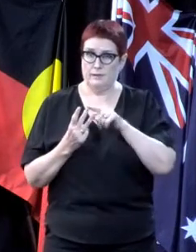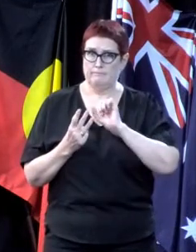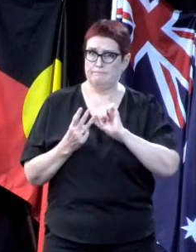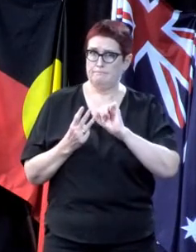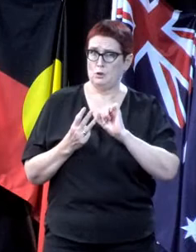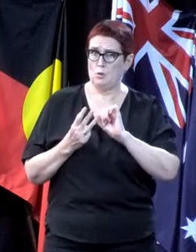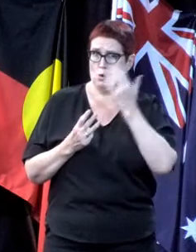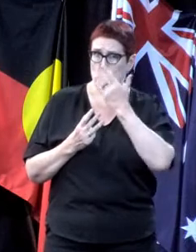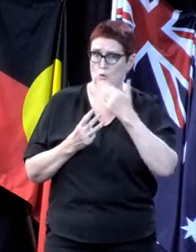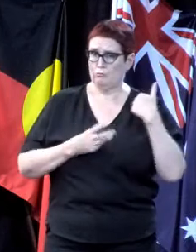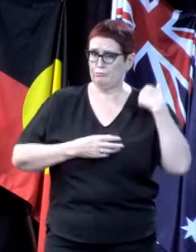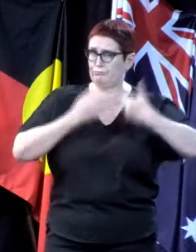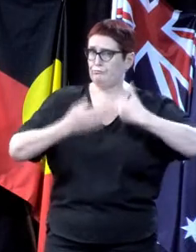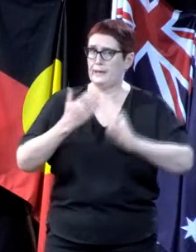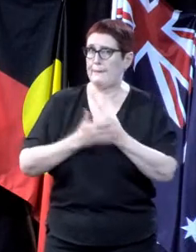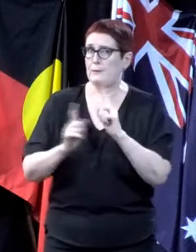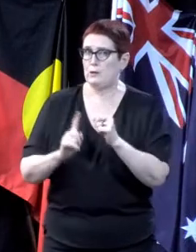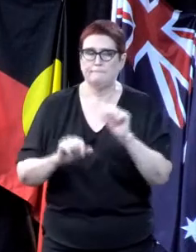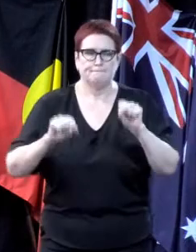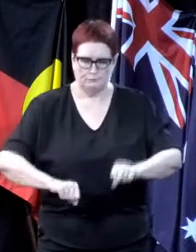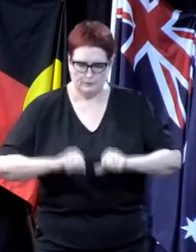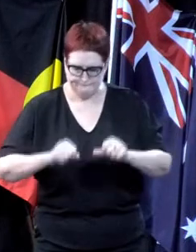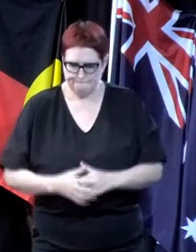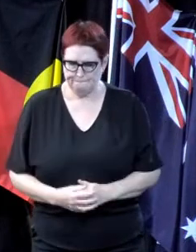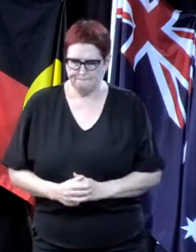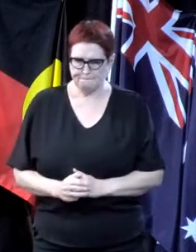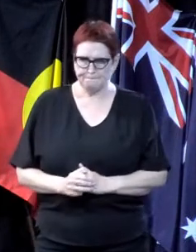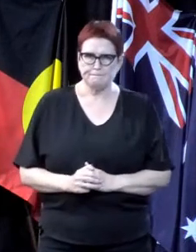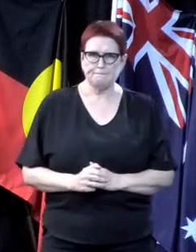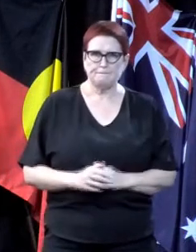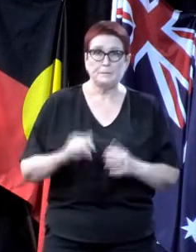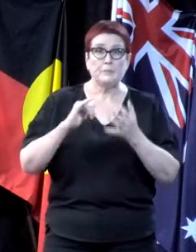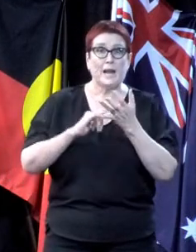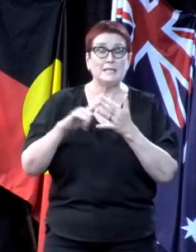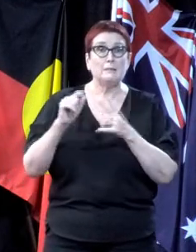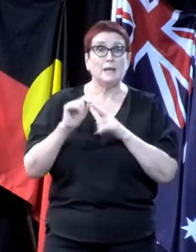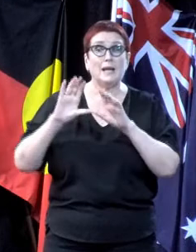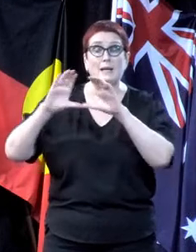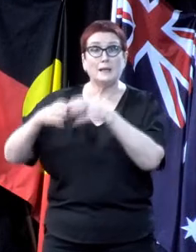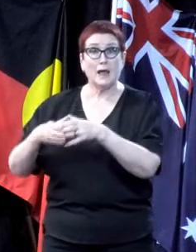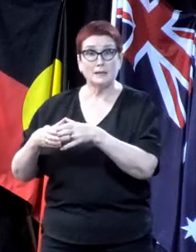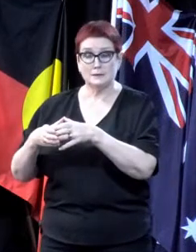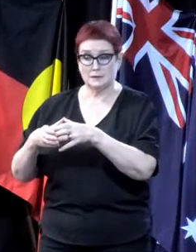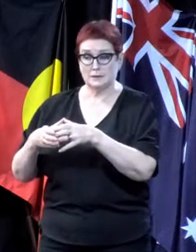at Bowen, please? OK, so, the SEP classroom or the classroom where students